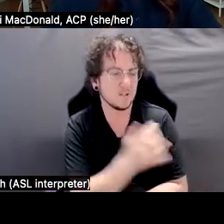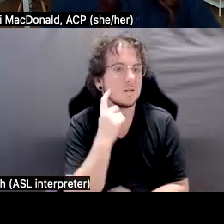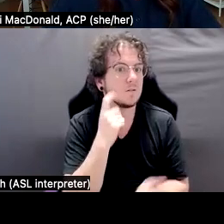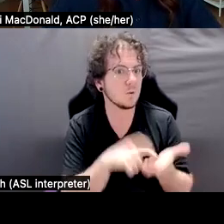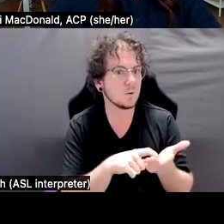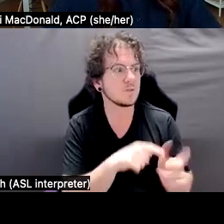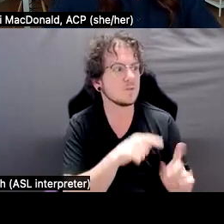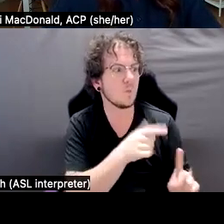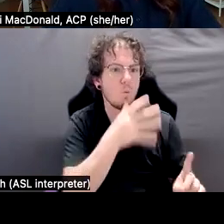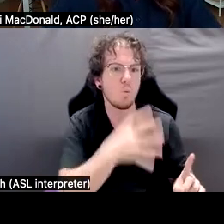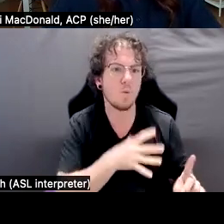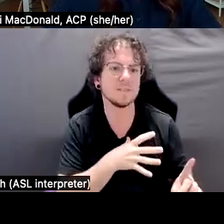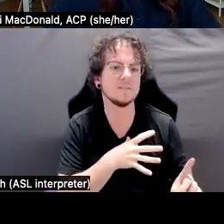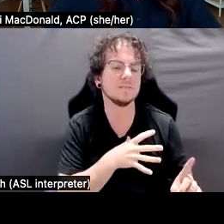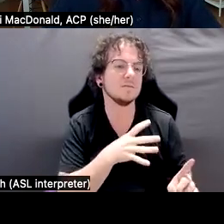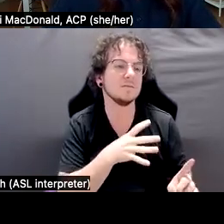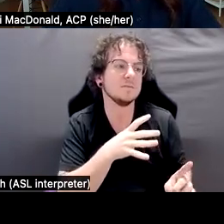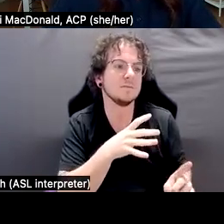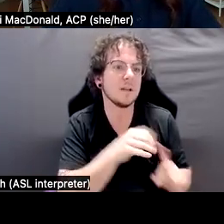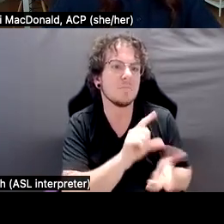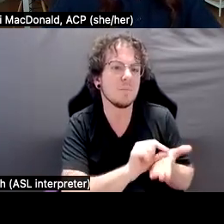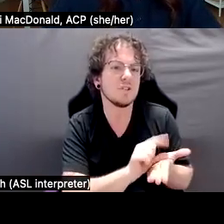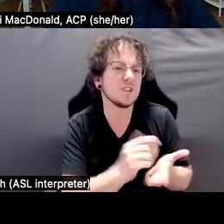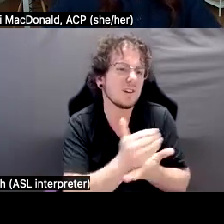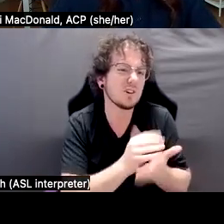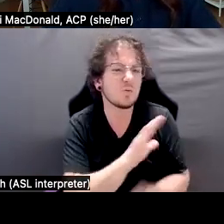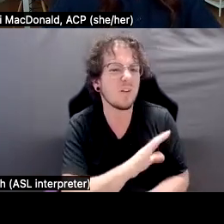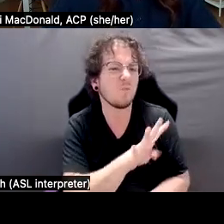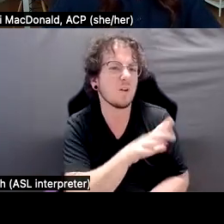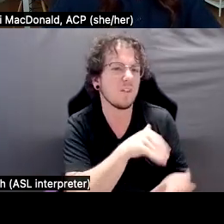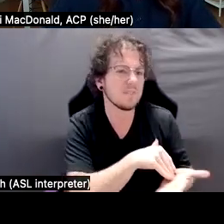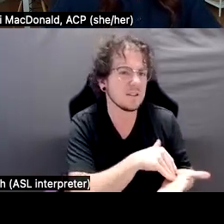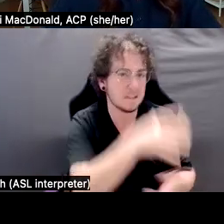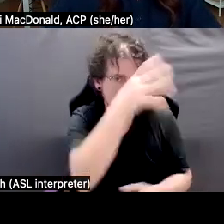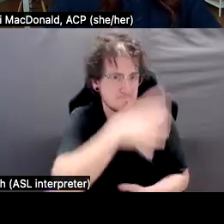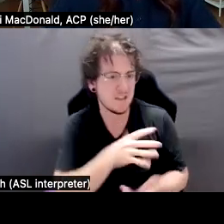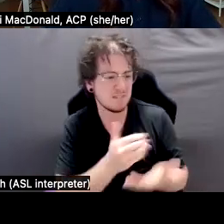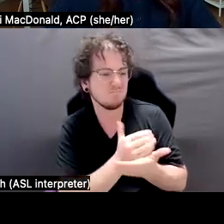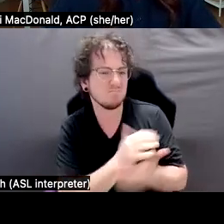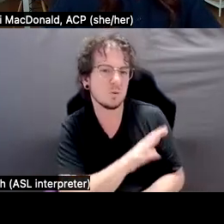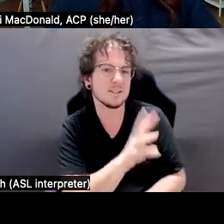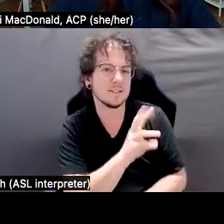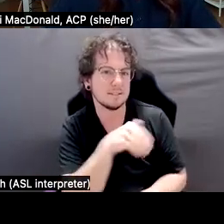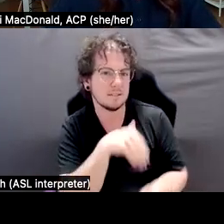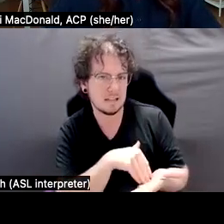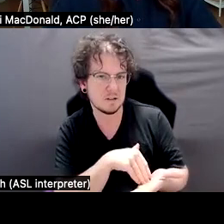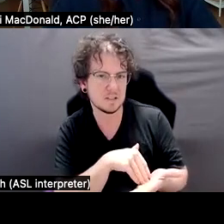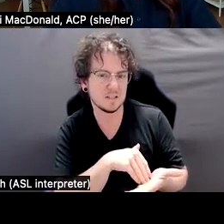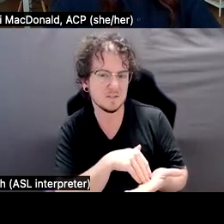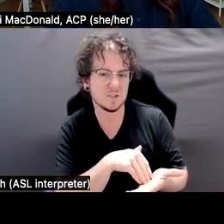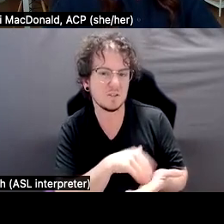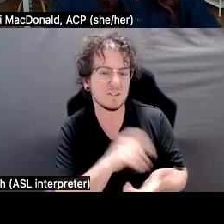average around $45k, while men earned around $60k, which is about a 25% gap,